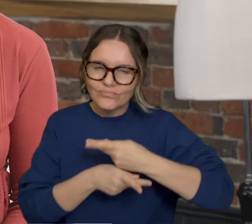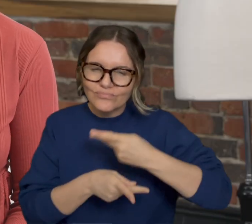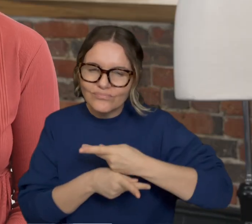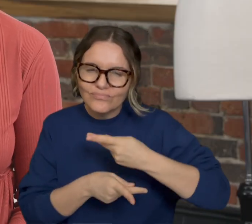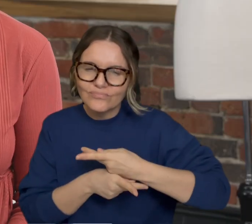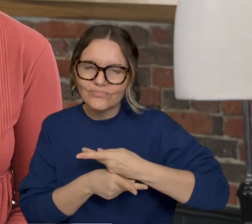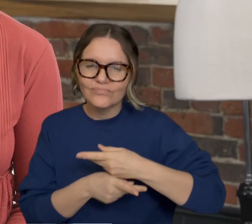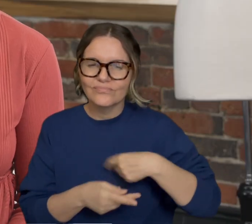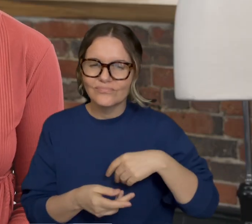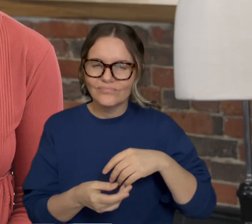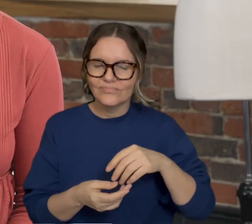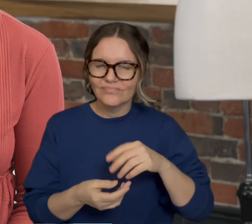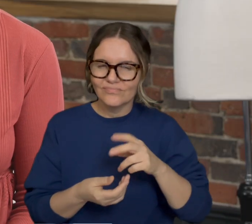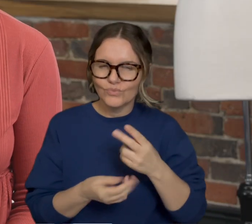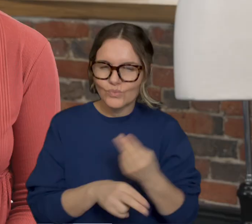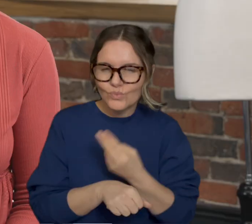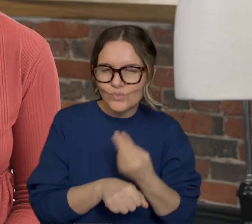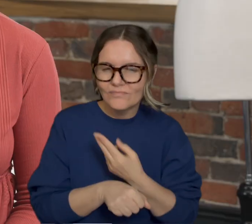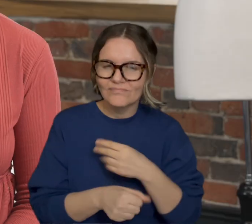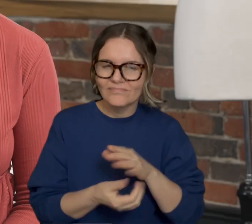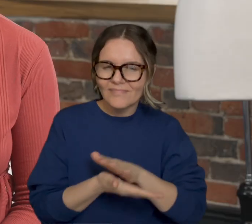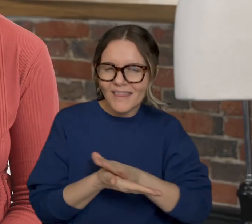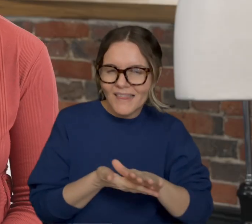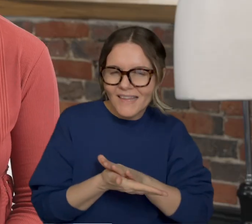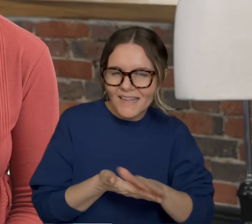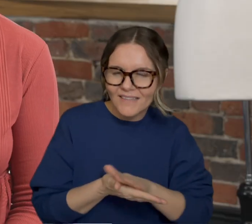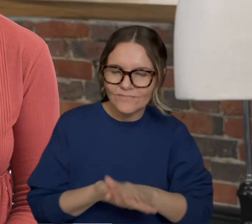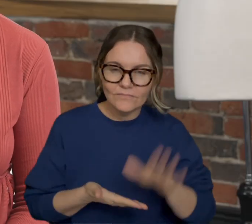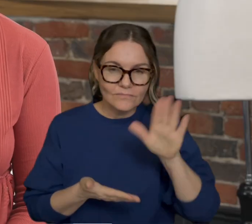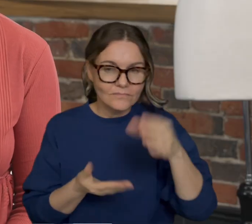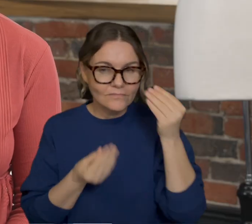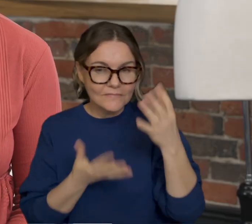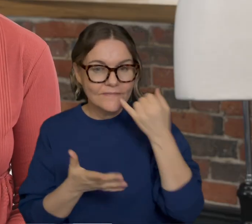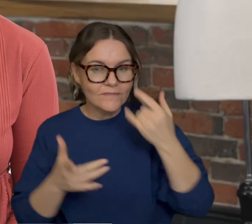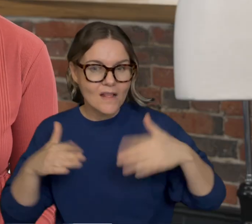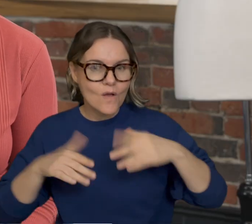haven't ordered your breast pump through insurance yet please reach out to us at acelleron.com/order